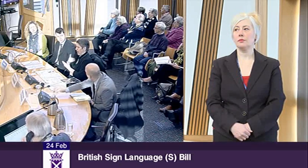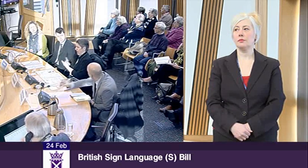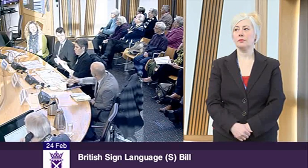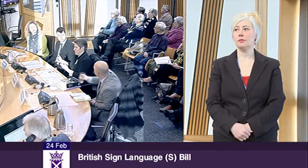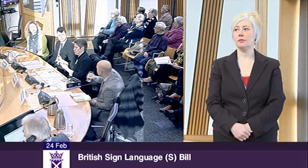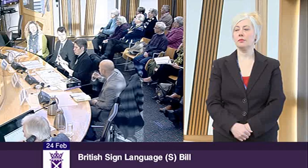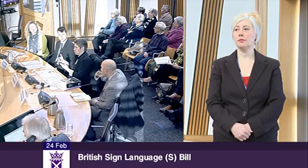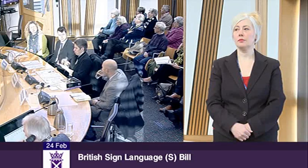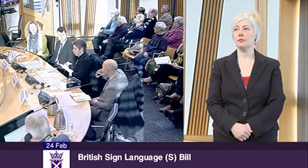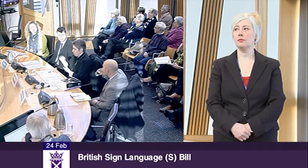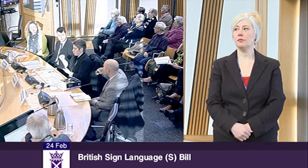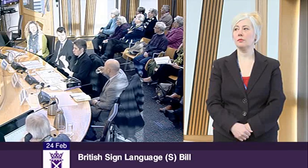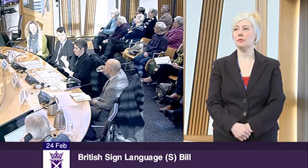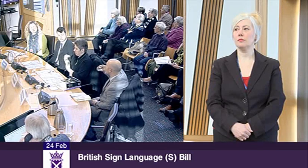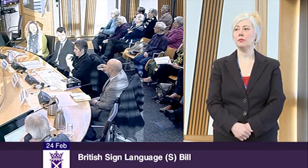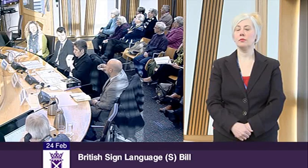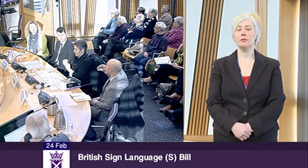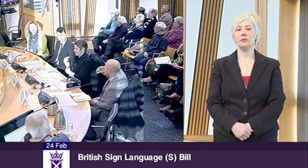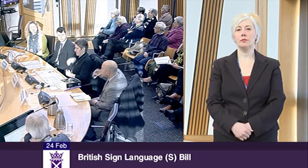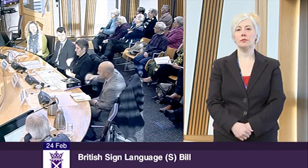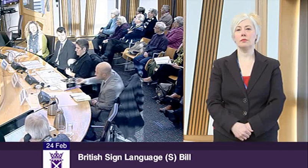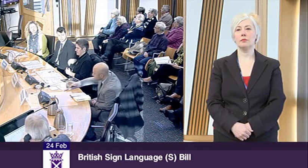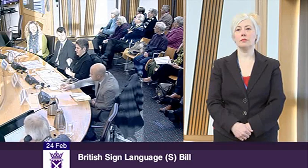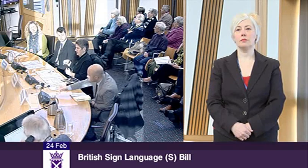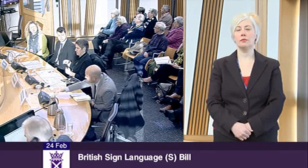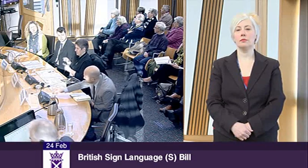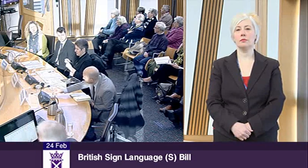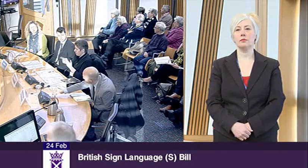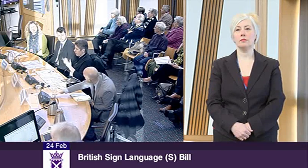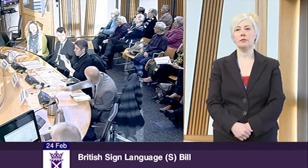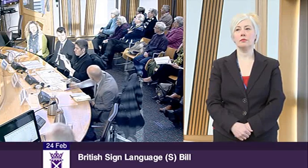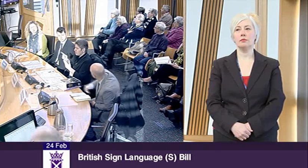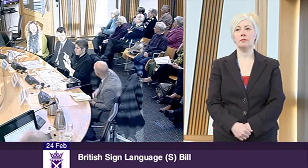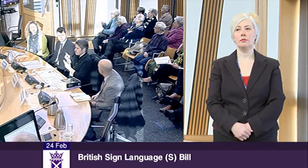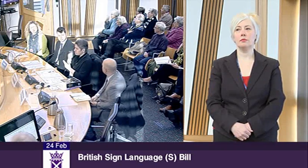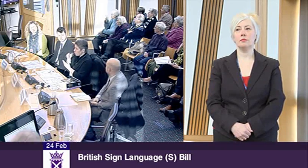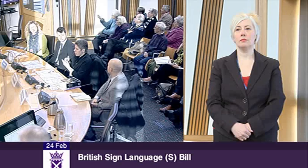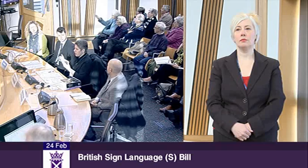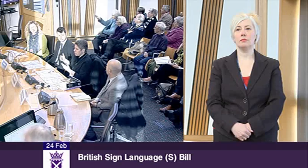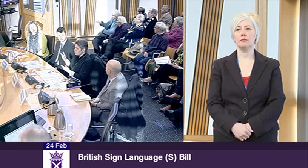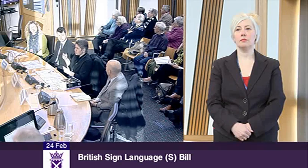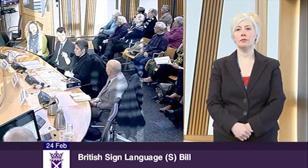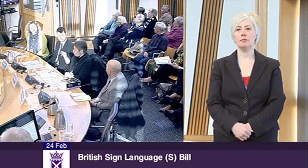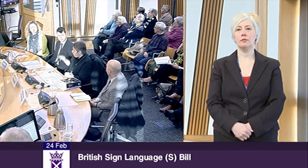Avril Hepner: We just want our language, culture, heritage and identity recognised, in the same